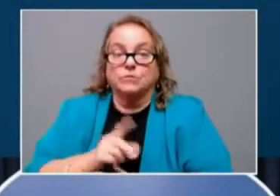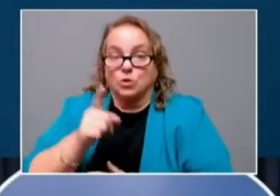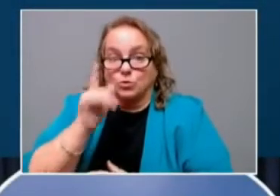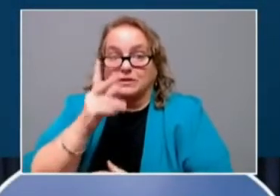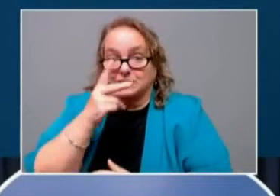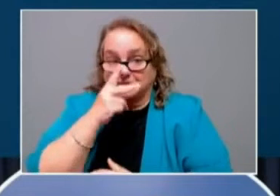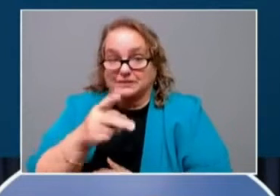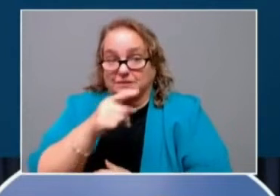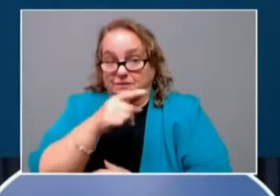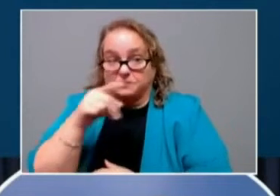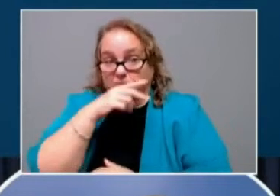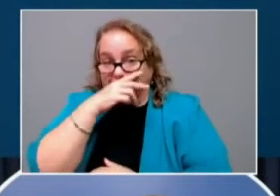that is made